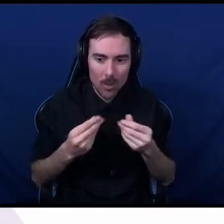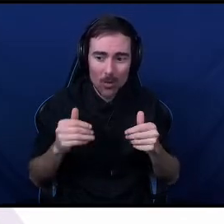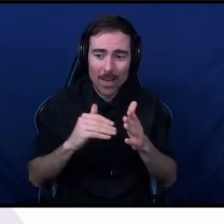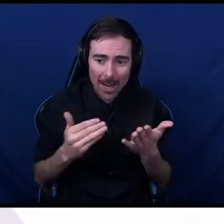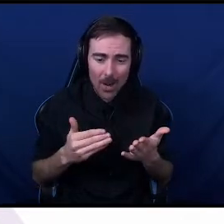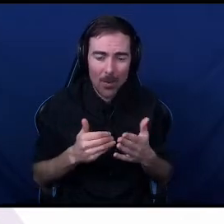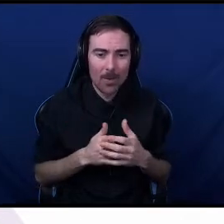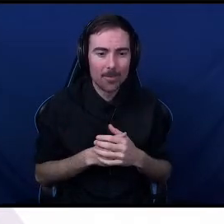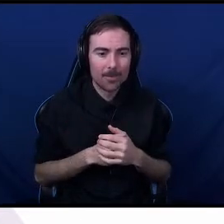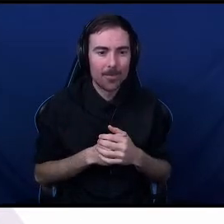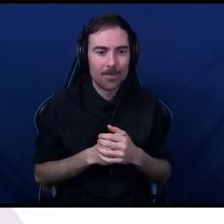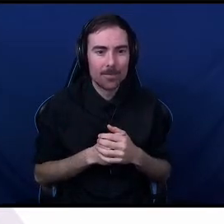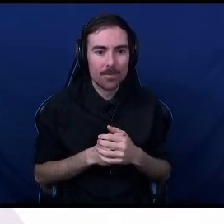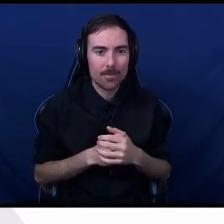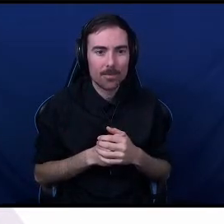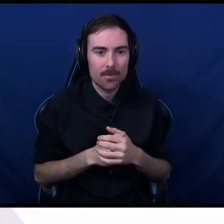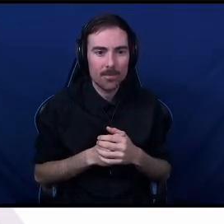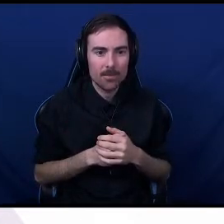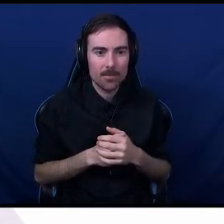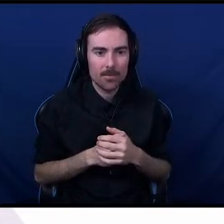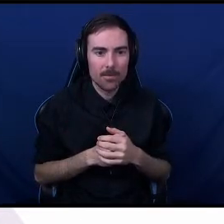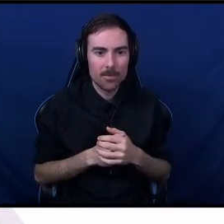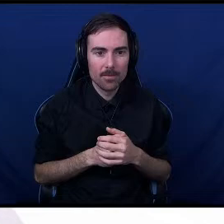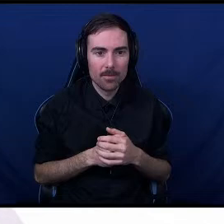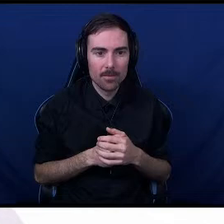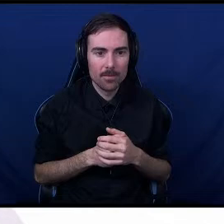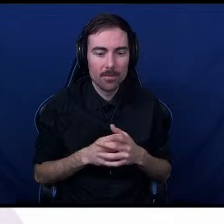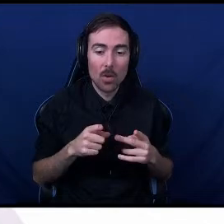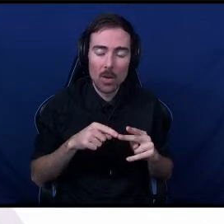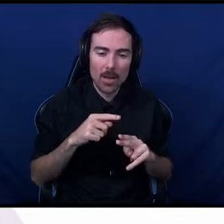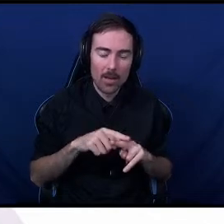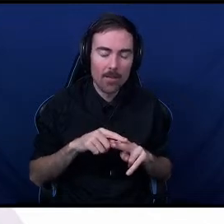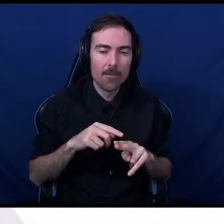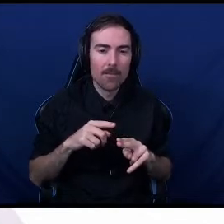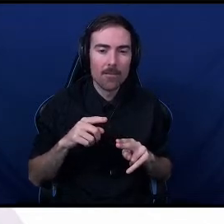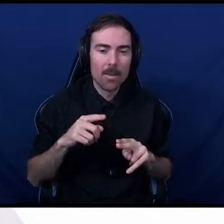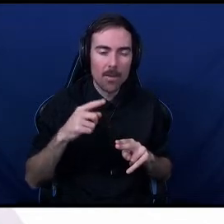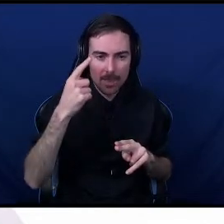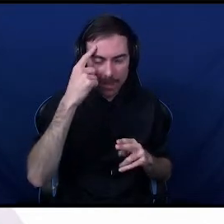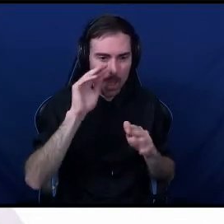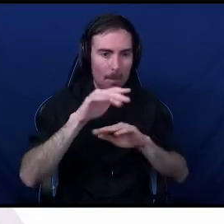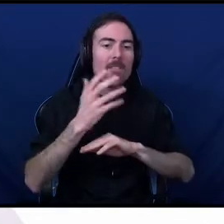can think about that idea of the futures of and that's one, one